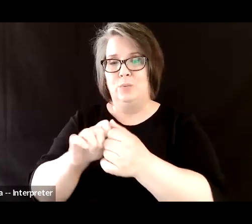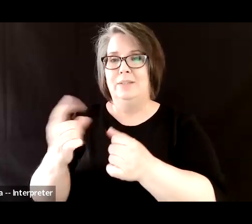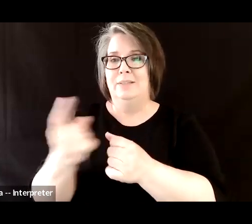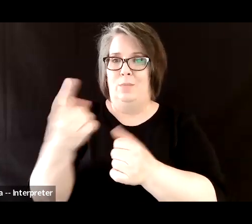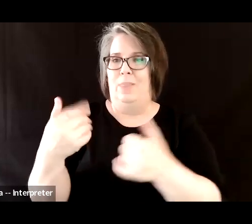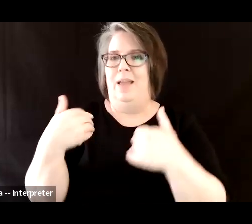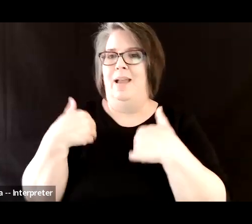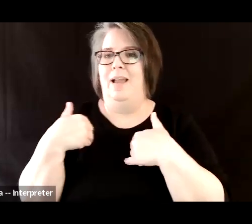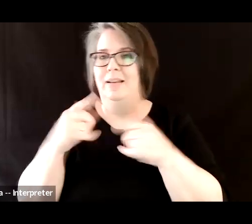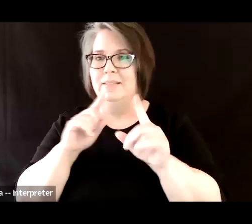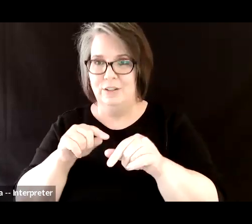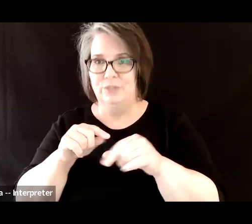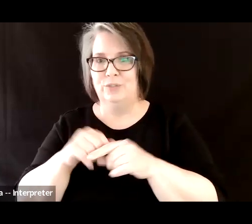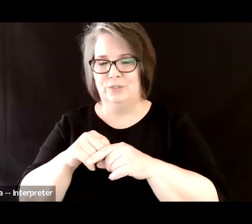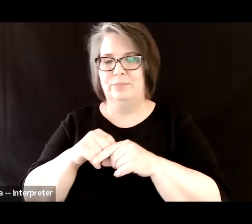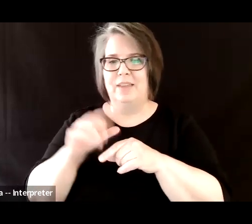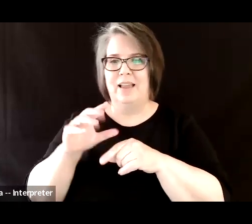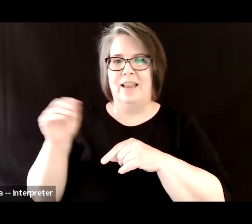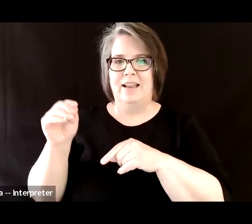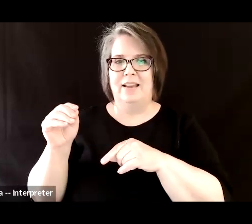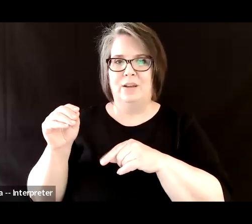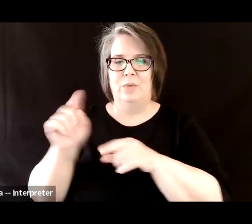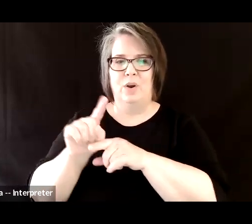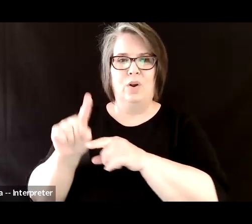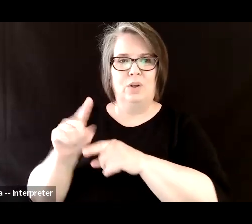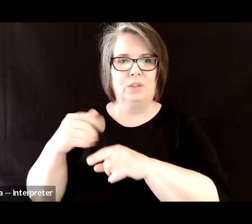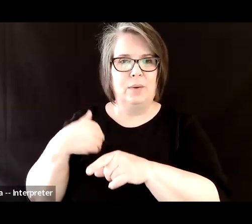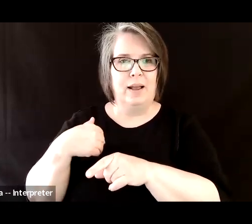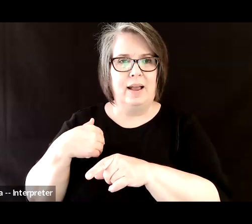answers. We also have a fare bit of